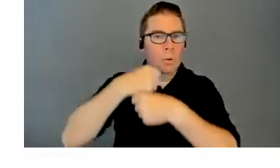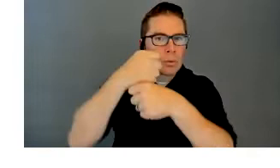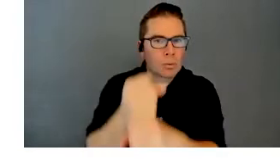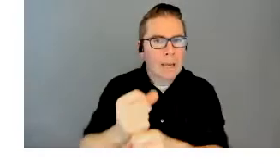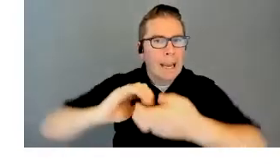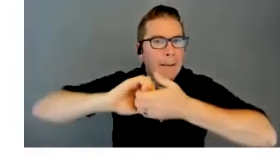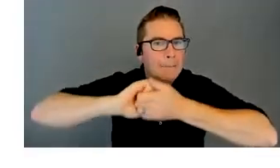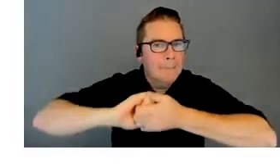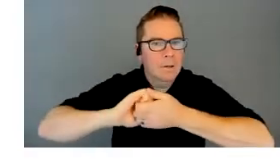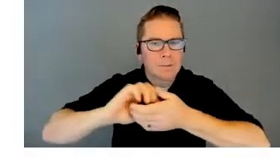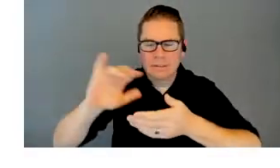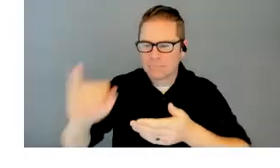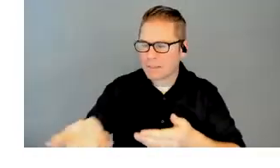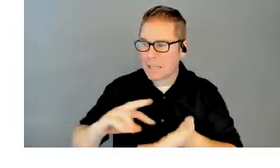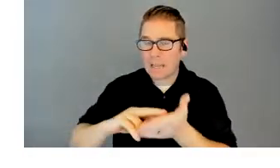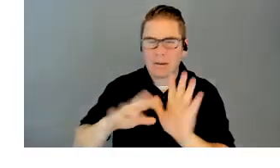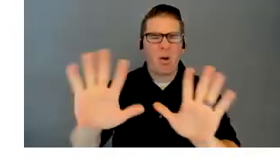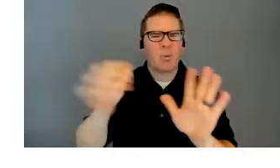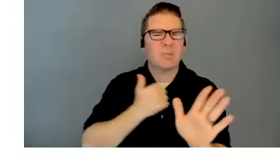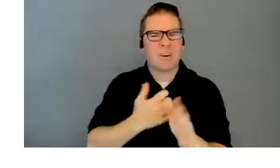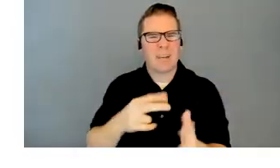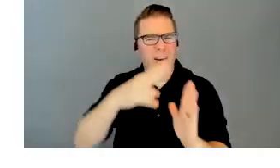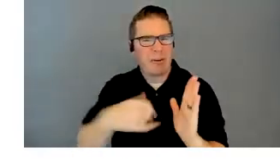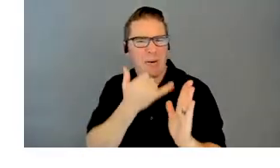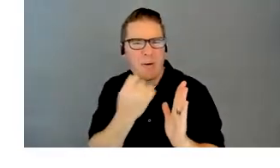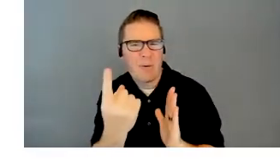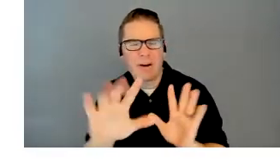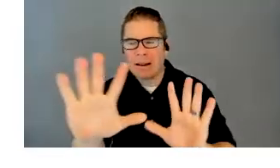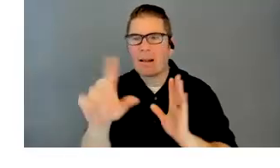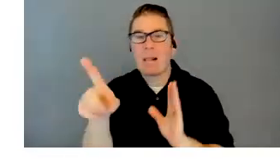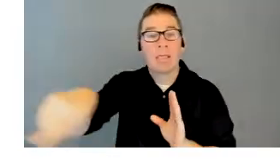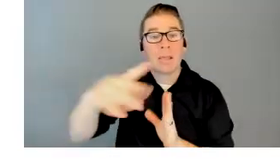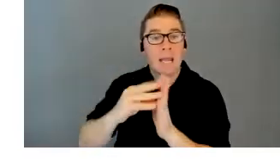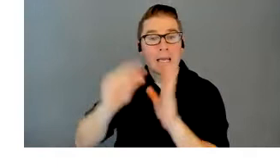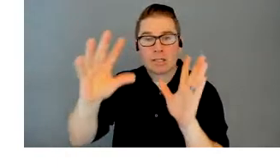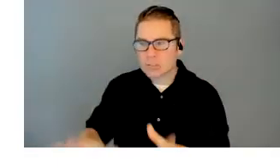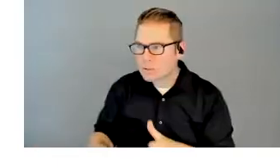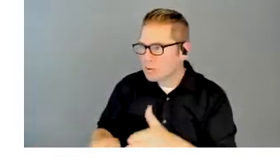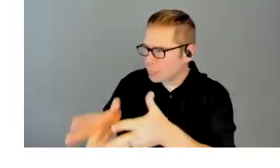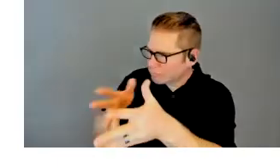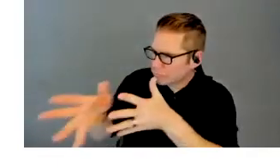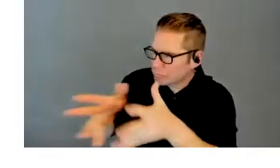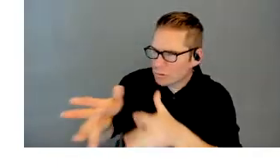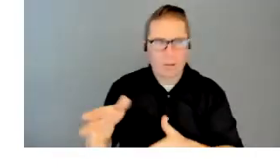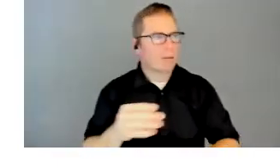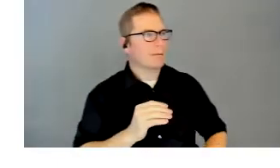I read the wrong way, validating our students, which when we validate them, we show them that they are valued